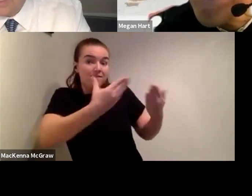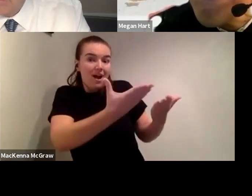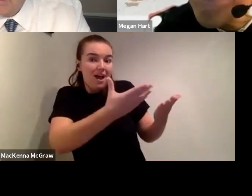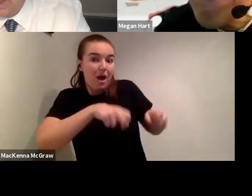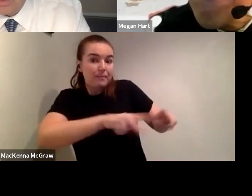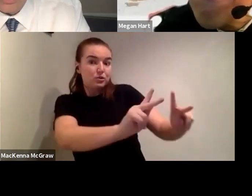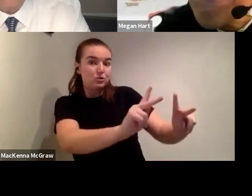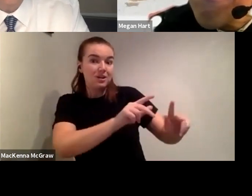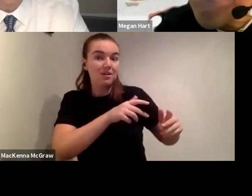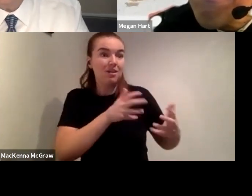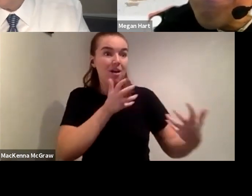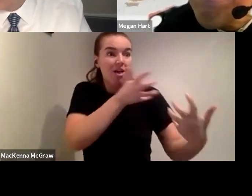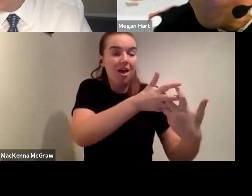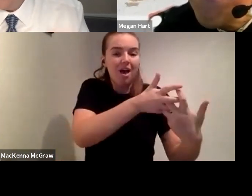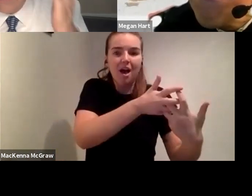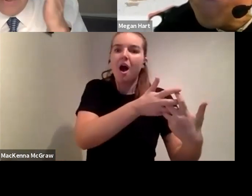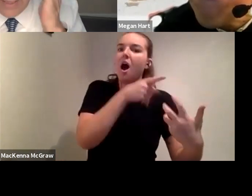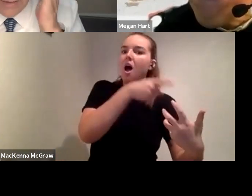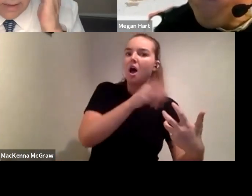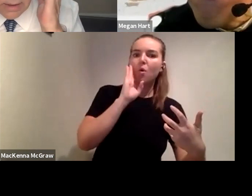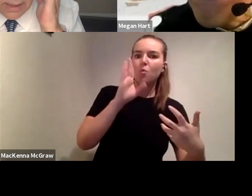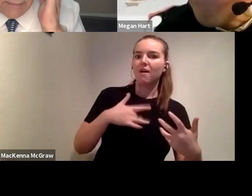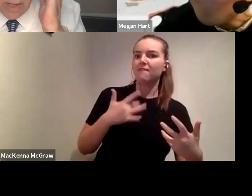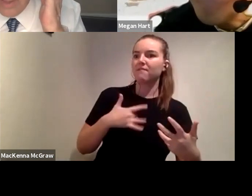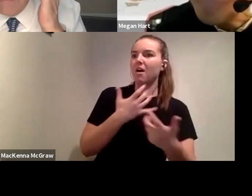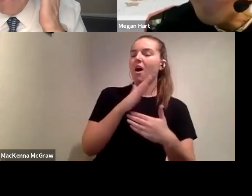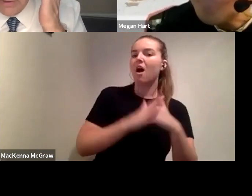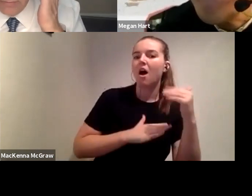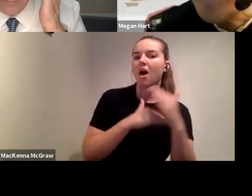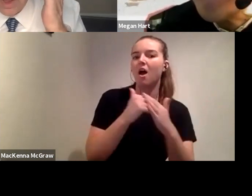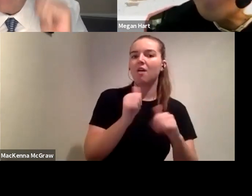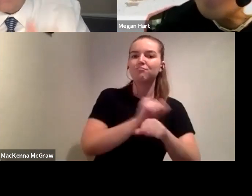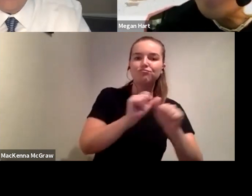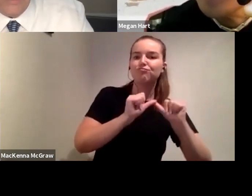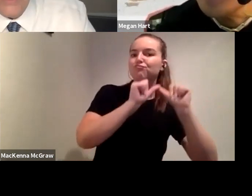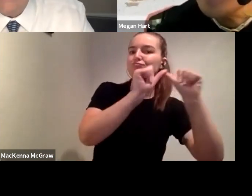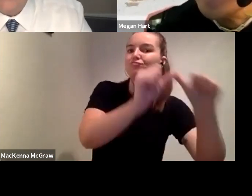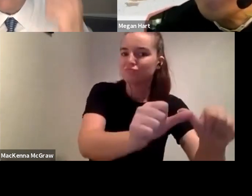Even if you have to spend money what you get on retention is more than you would pay. If these folks are given an opportunity, they will be with you a long time.